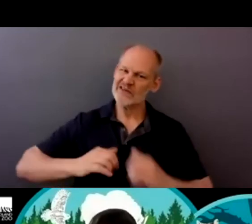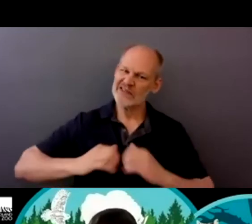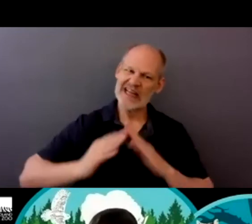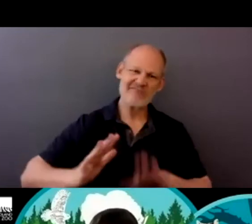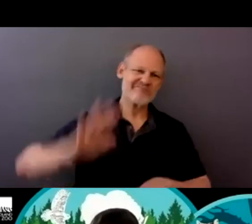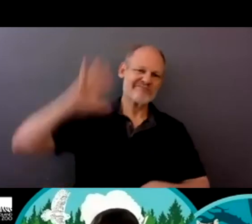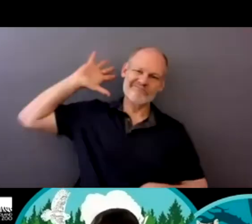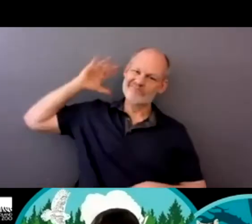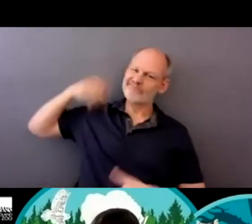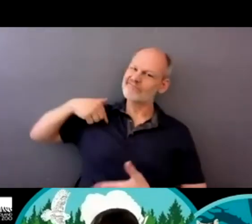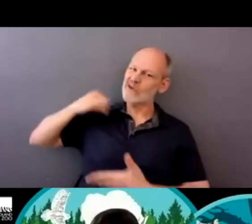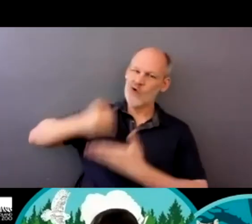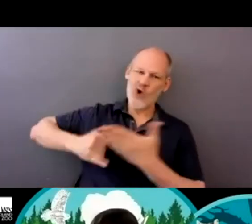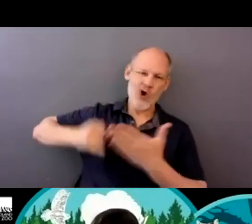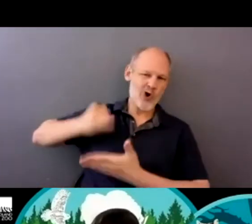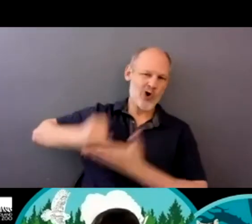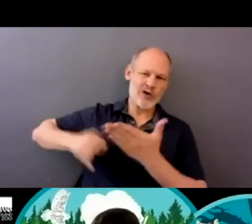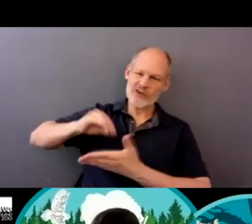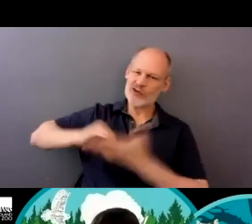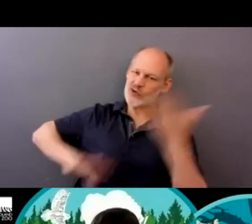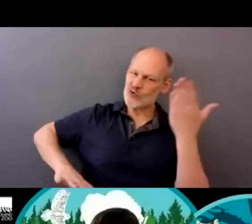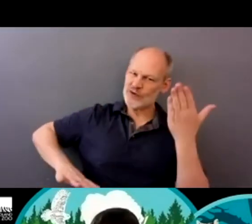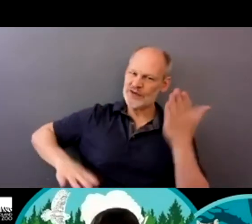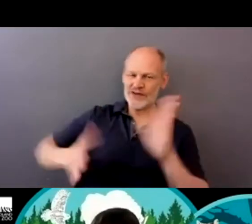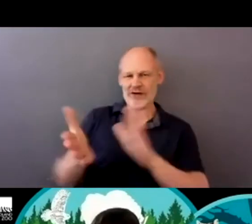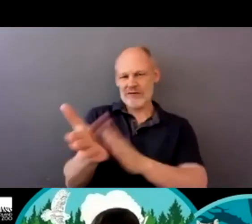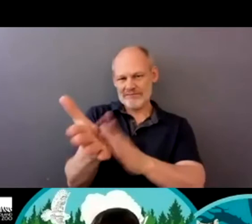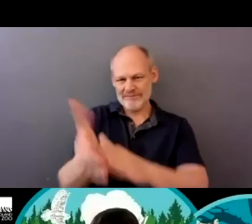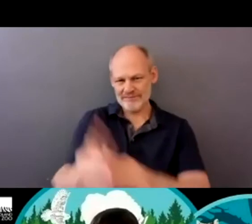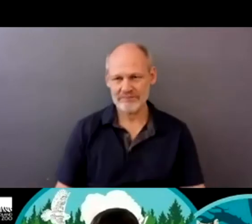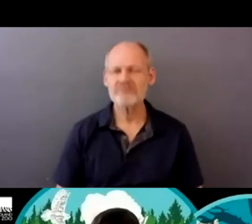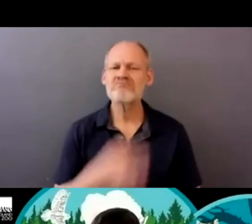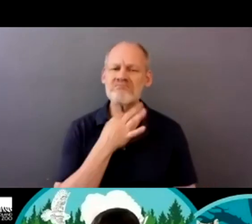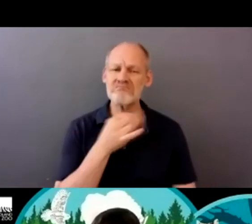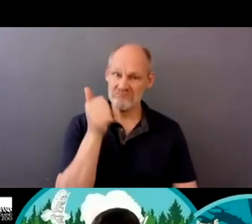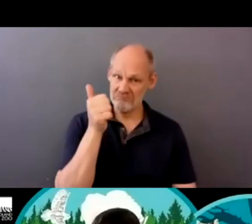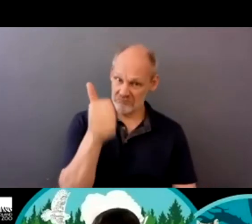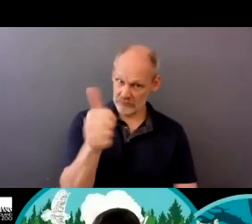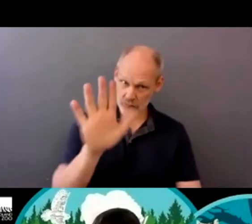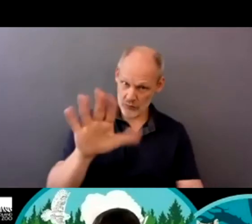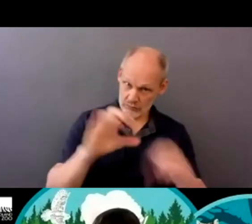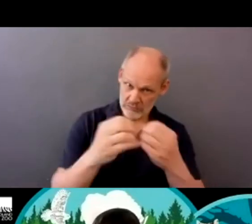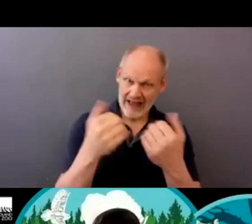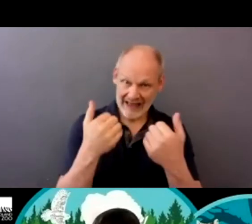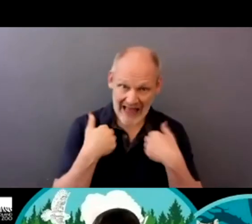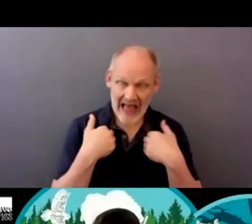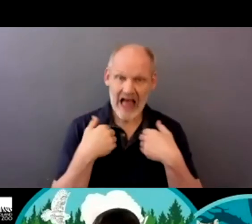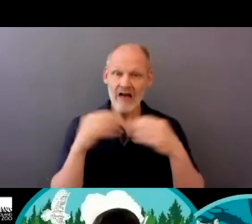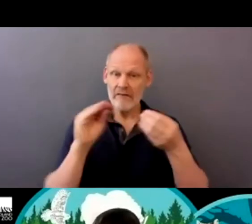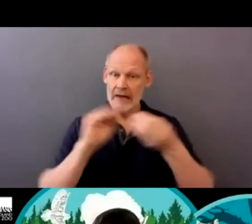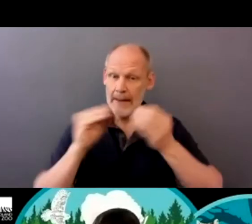Do you have statistical information about the participants who joined that might not